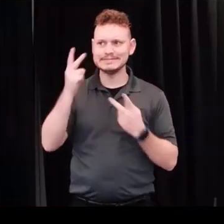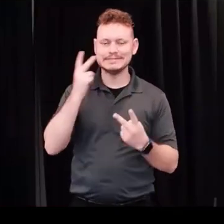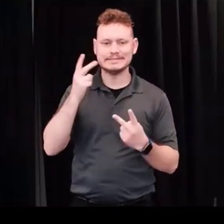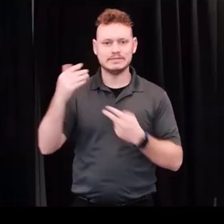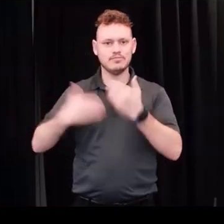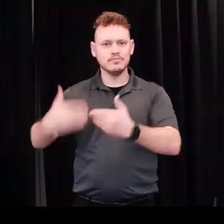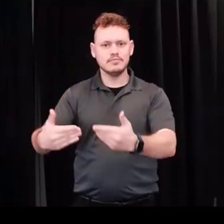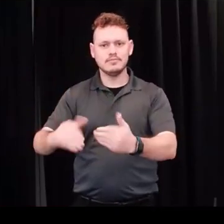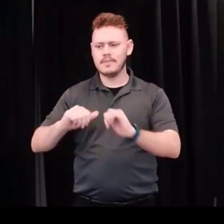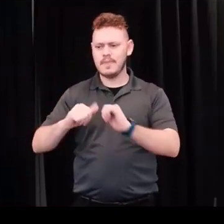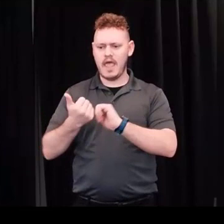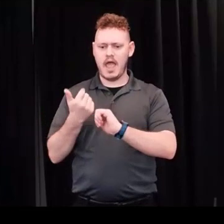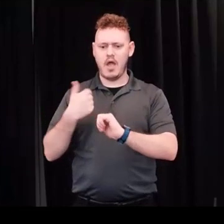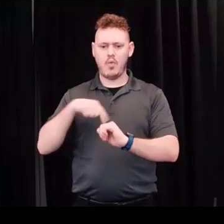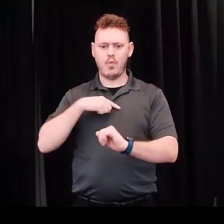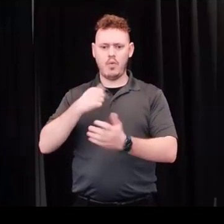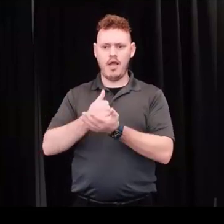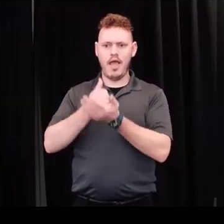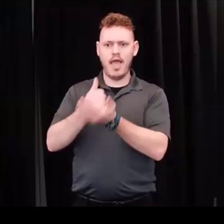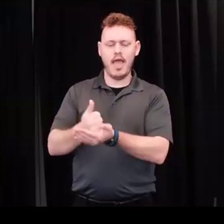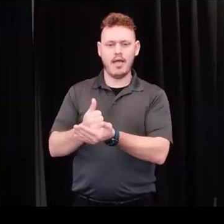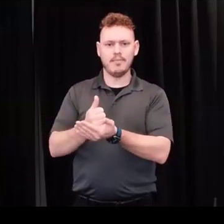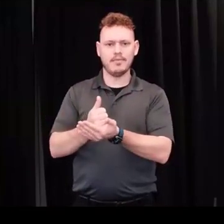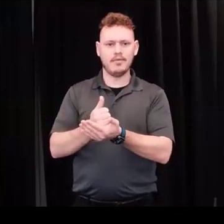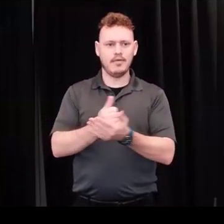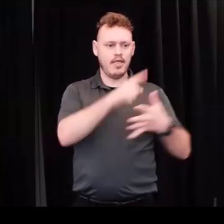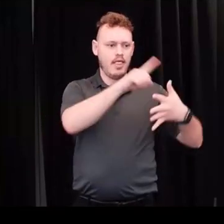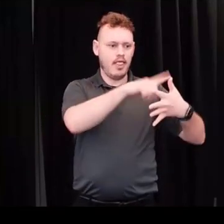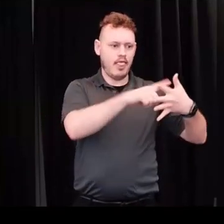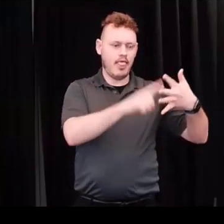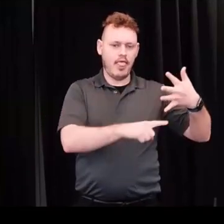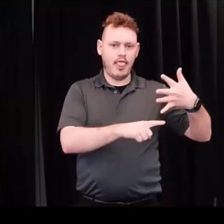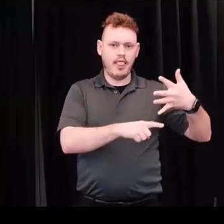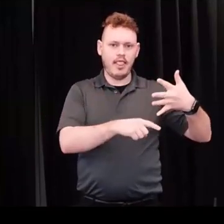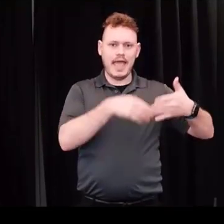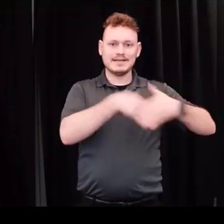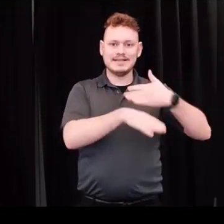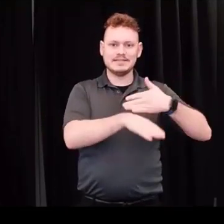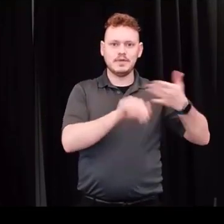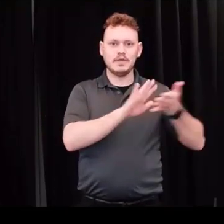how we can help humanize accessibility, especially in our case in the course